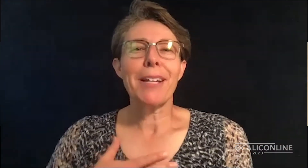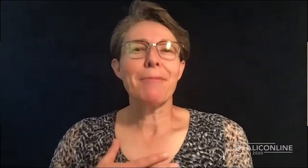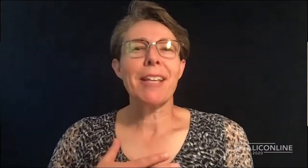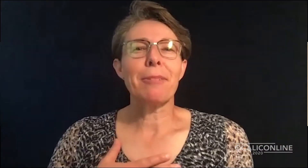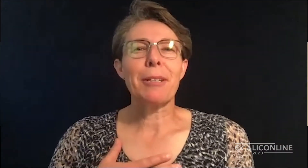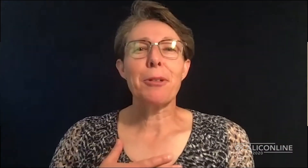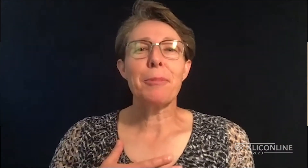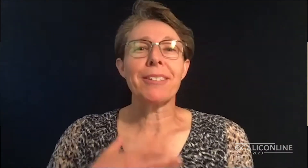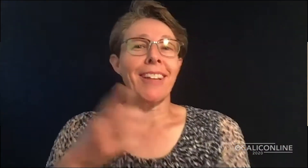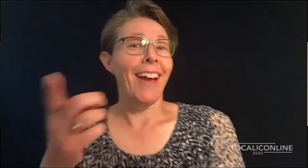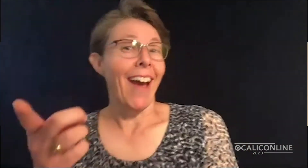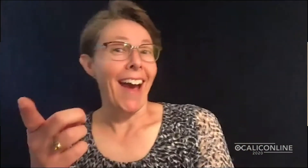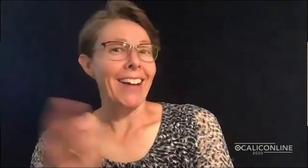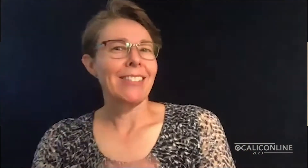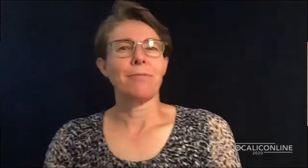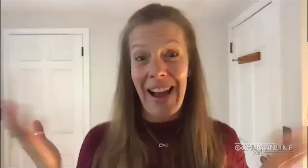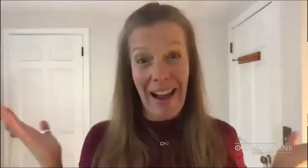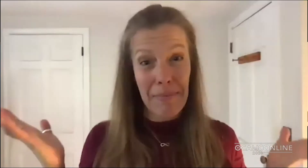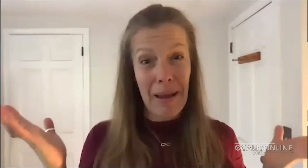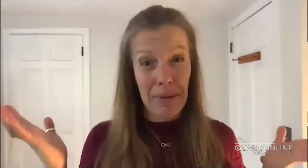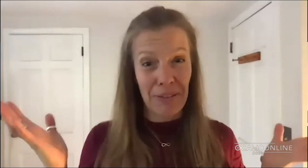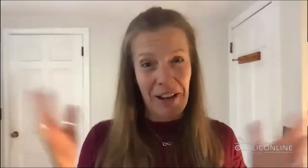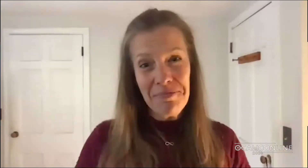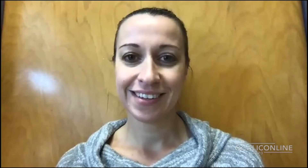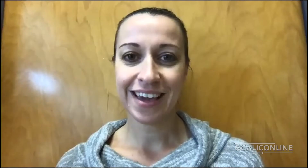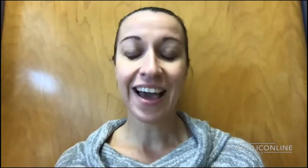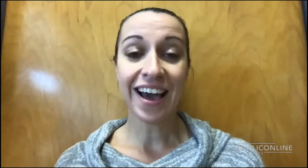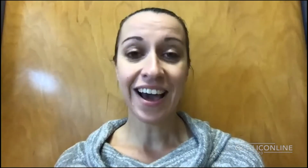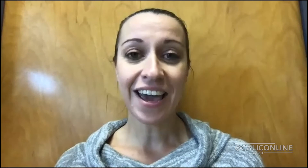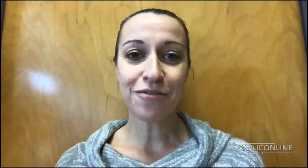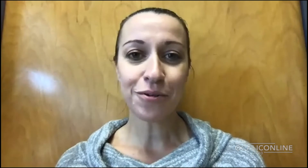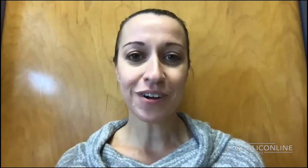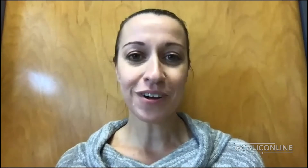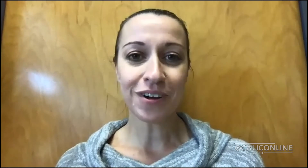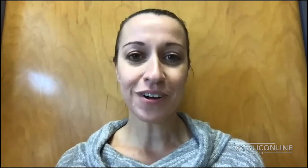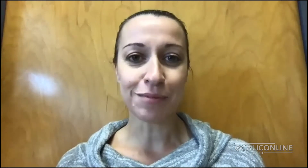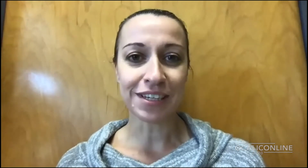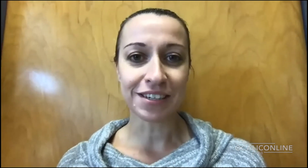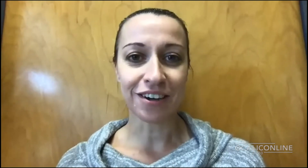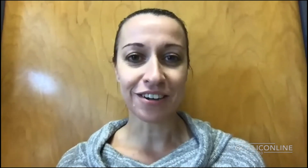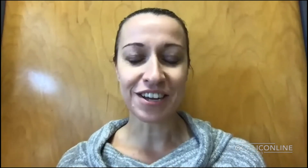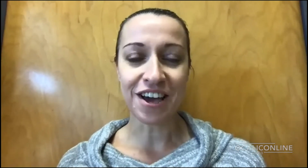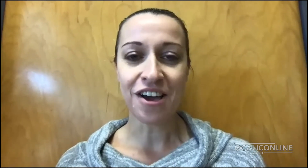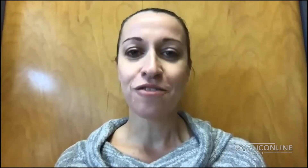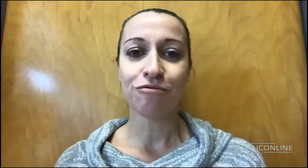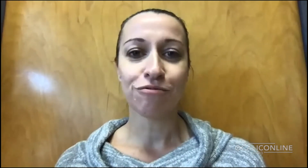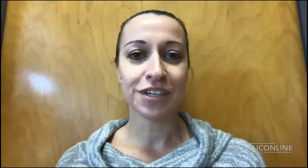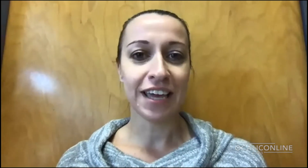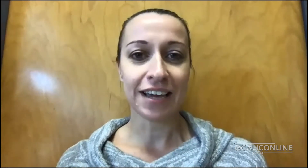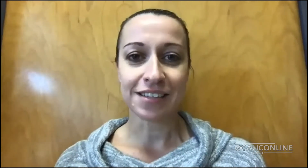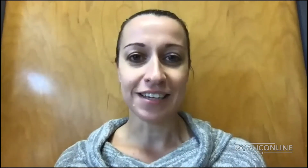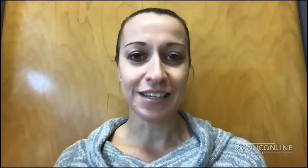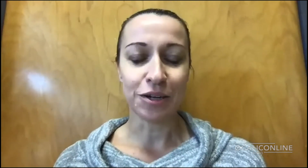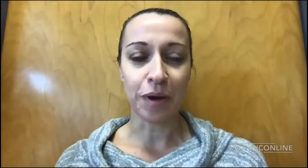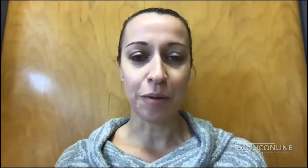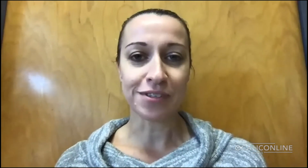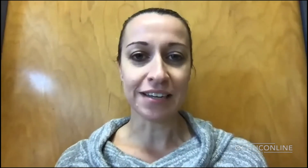My name is Emily Rubin. And I'm Amy Laurent. Hi, everyone! I'm Lisa Gardner. Really excited about